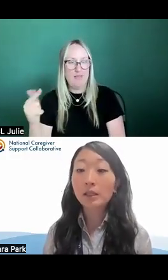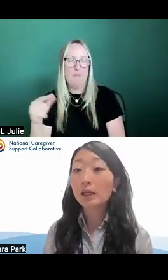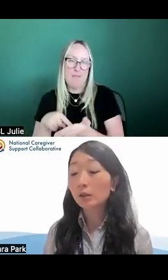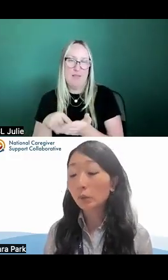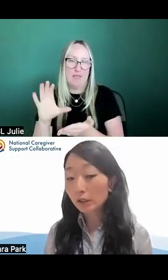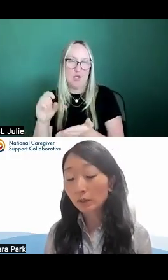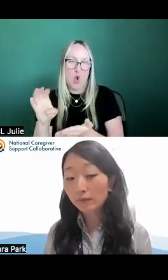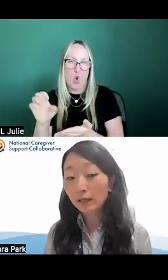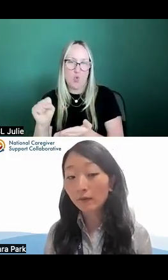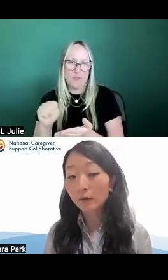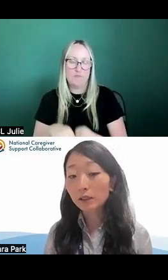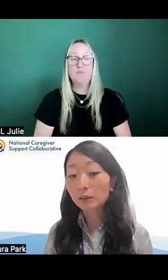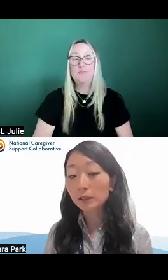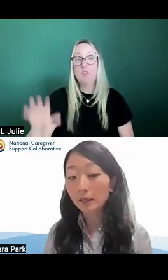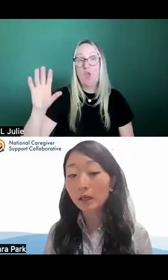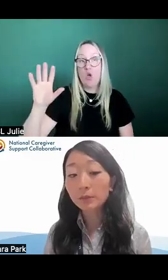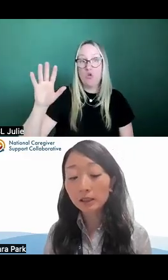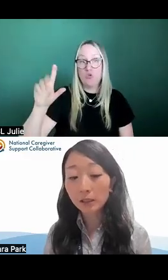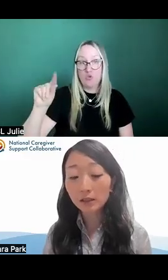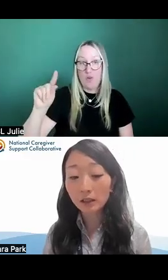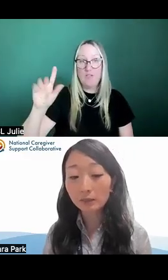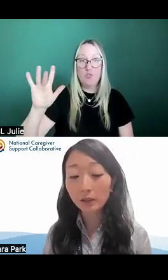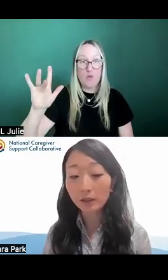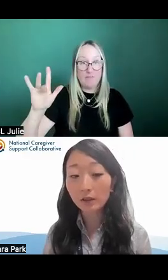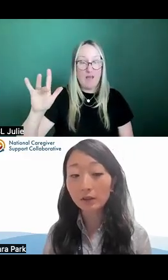again in 2025, there were some slight updates made to these billing codes,